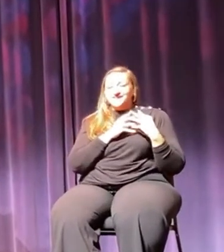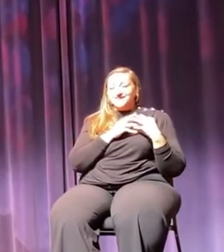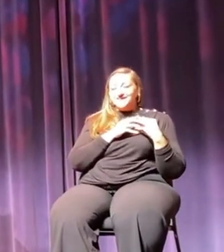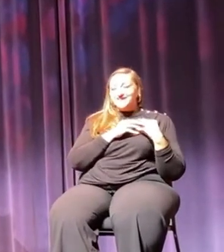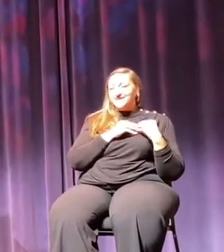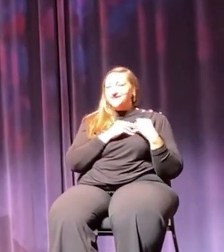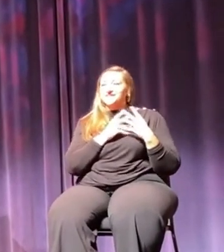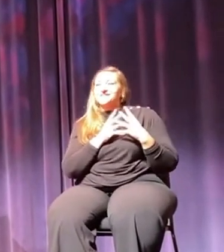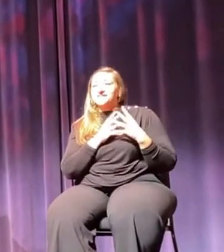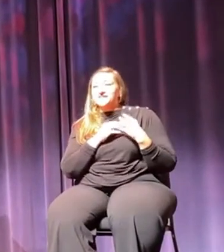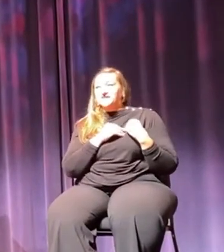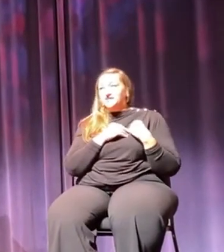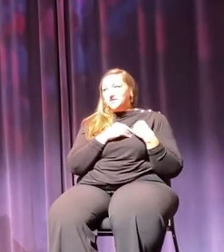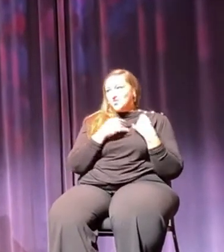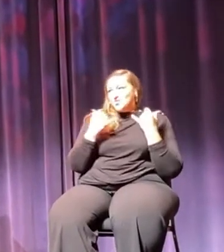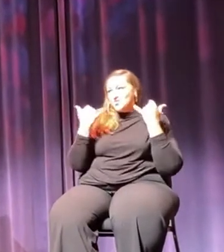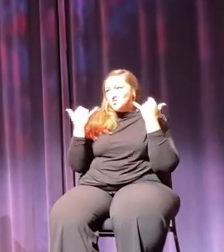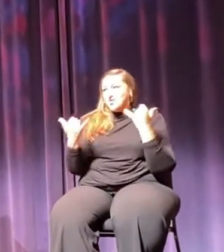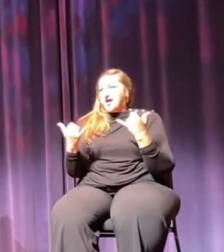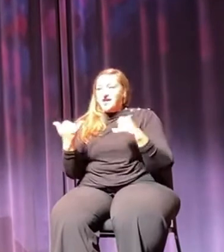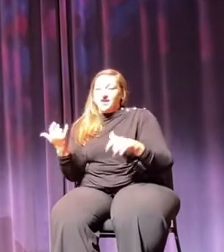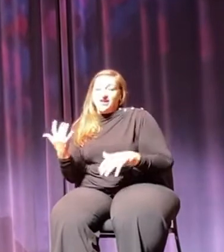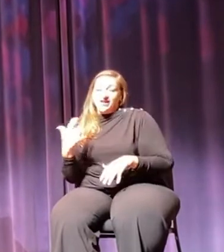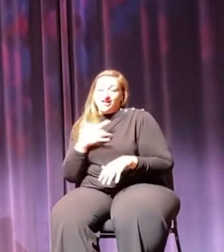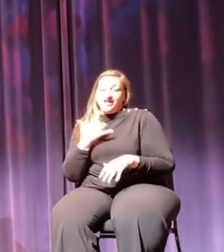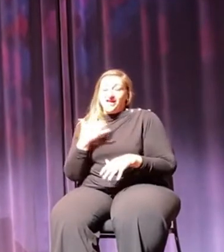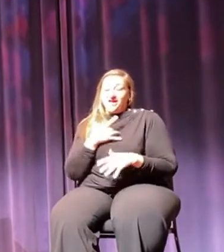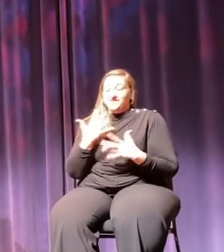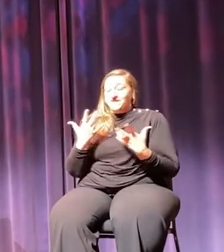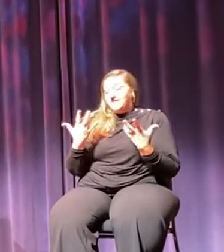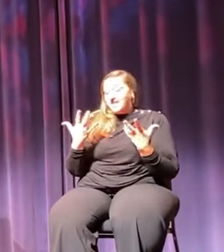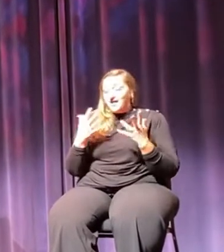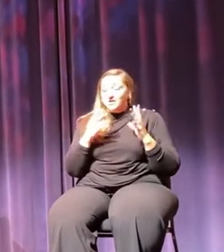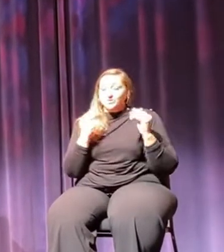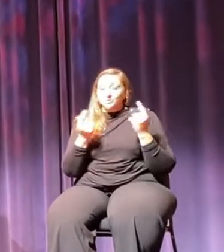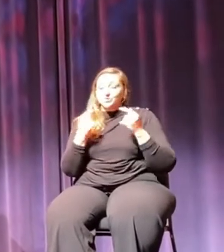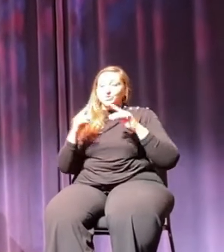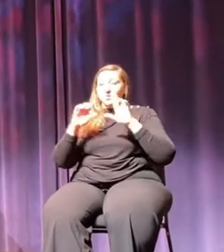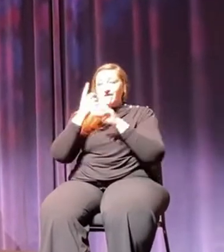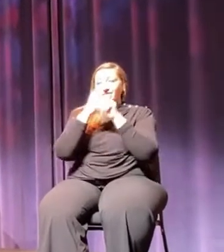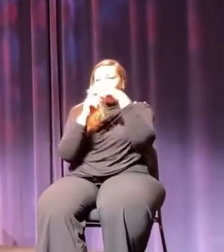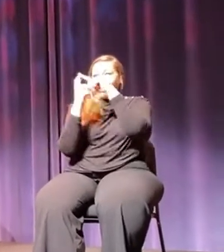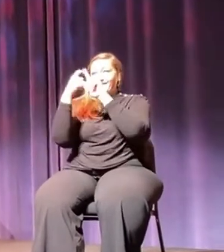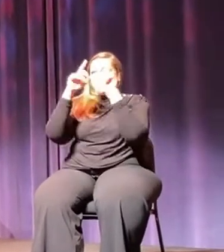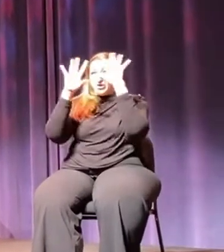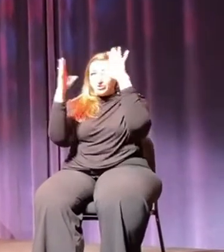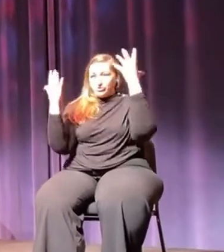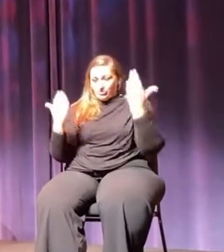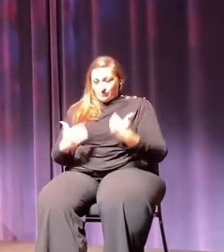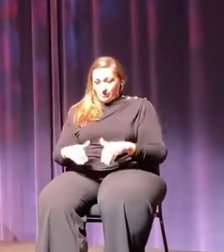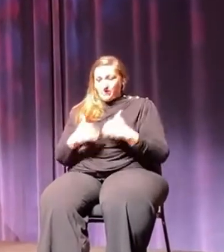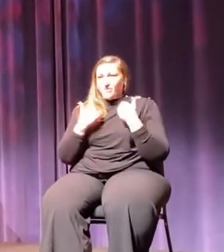Given my current velocity, there is a certain likelihood along a certain geometry that what I am in this moment